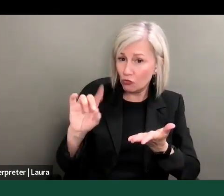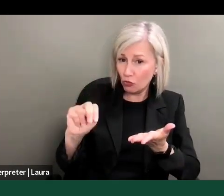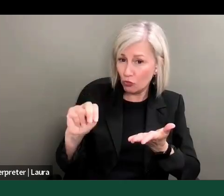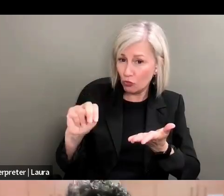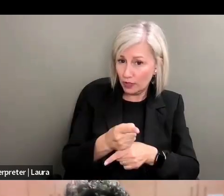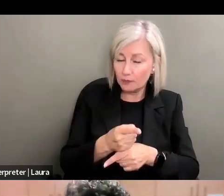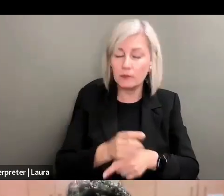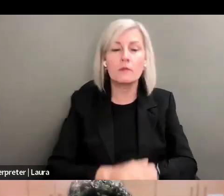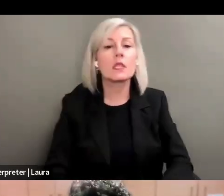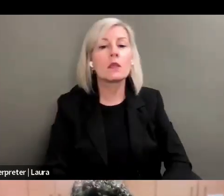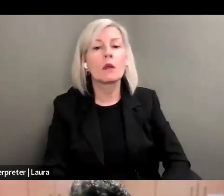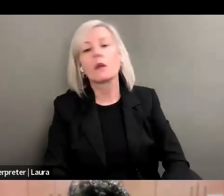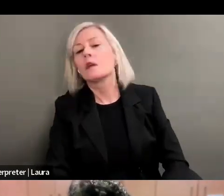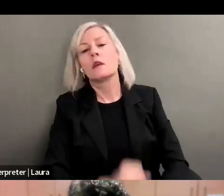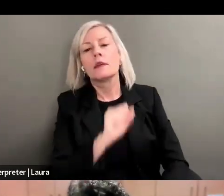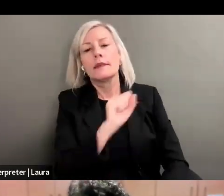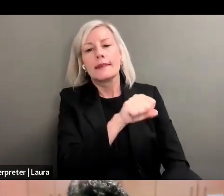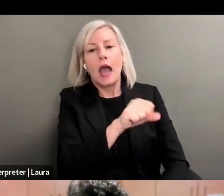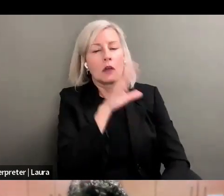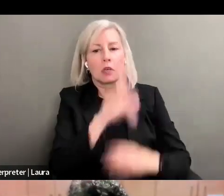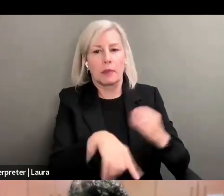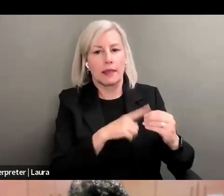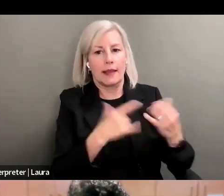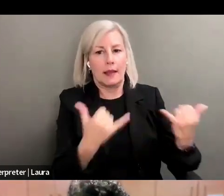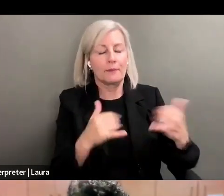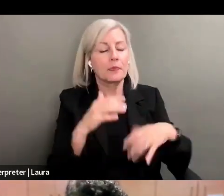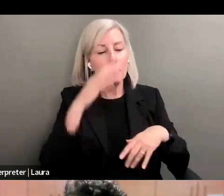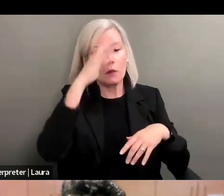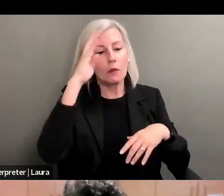Yeah. So, I'll address that now. I think the beauty behind the generalization